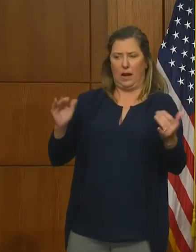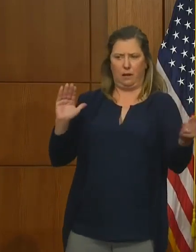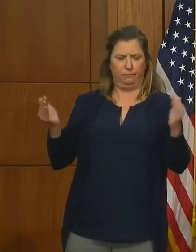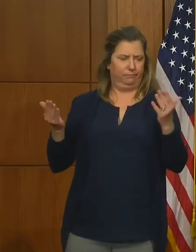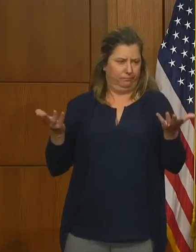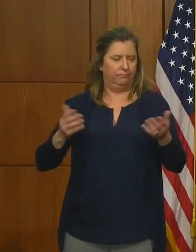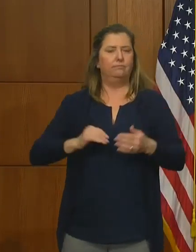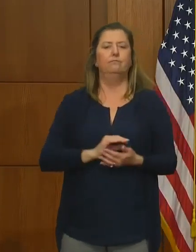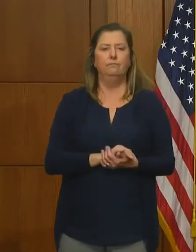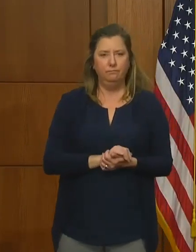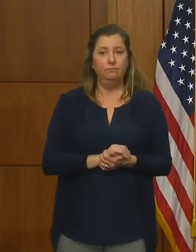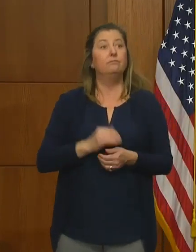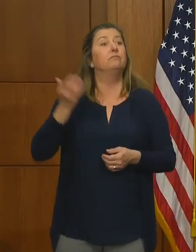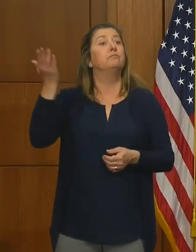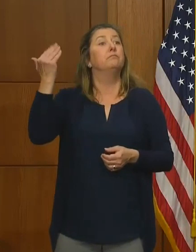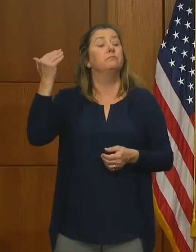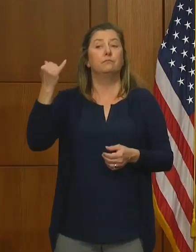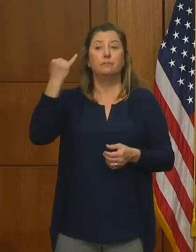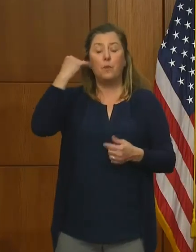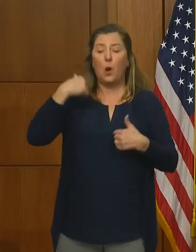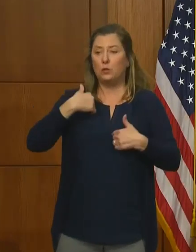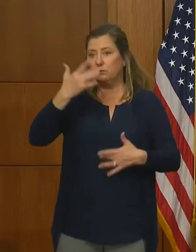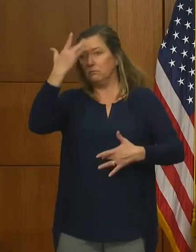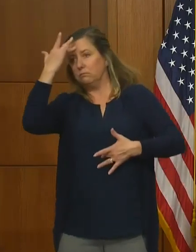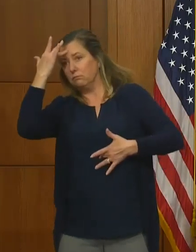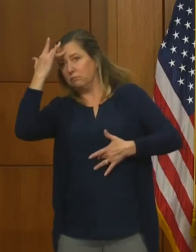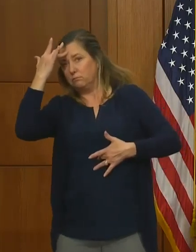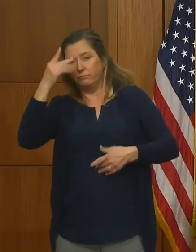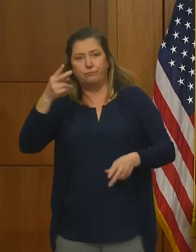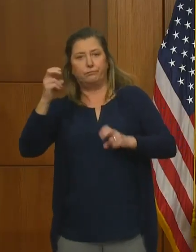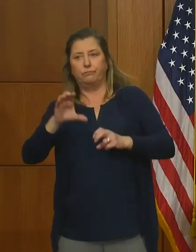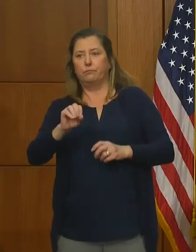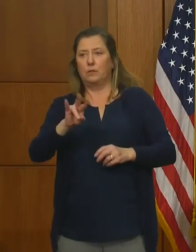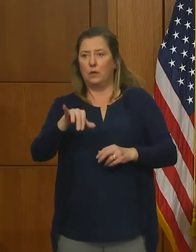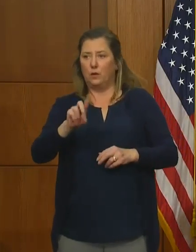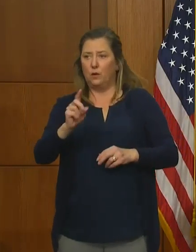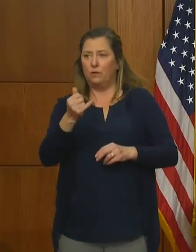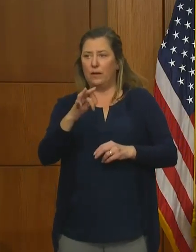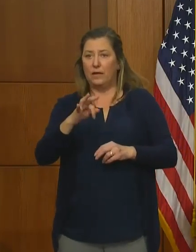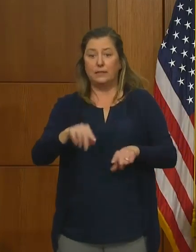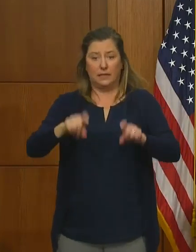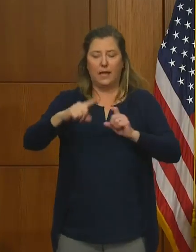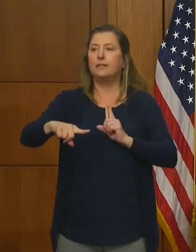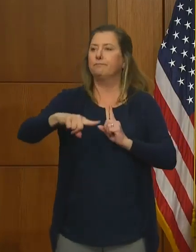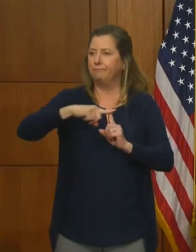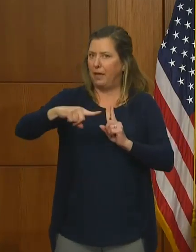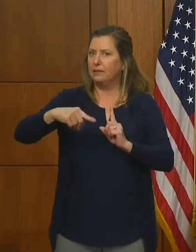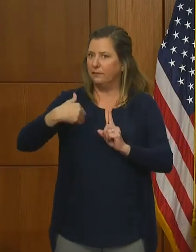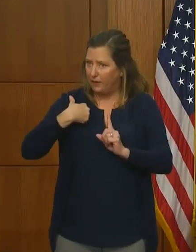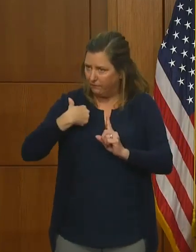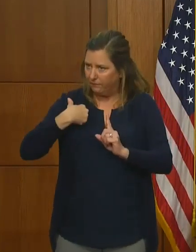THAT METHODOLOGY WHAT WAS NOTHING COLLEGE BEFORE. BEFORE